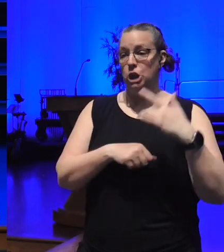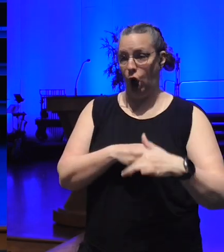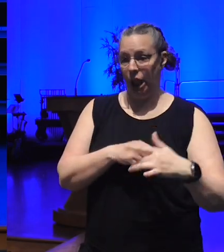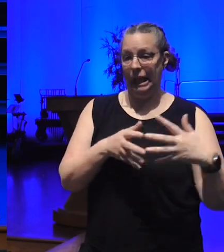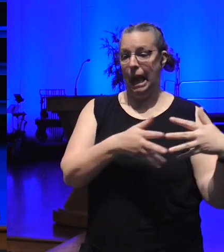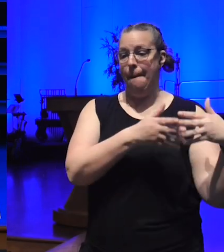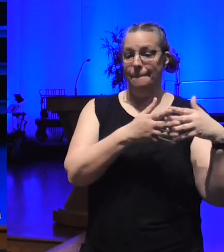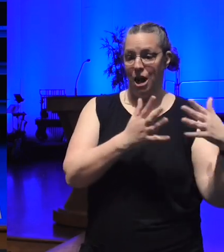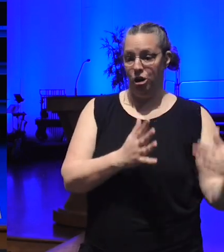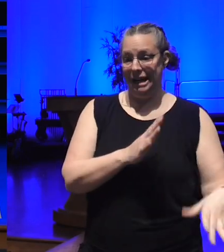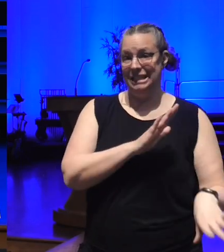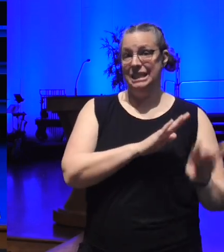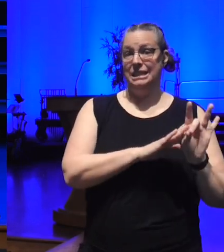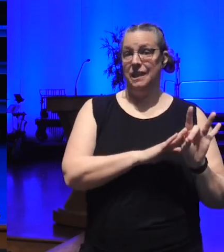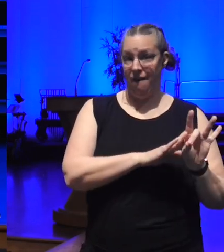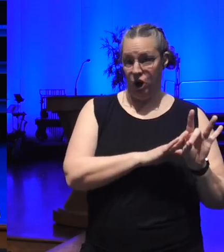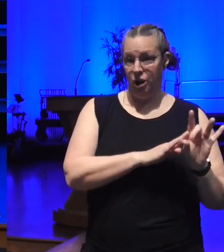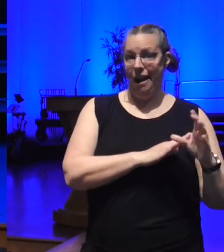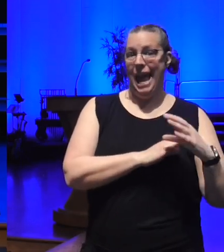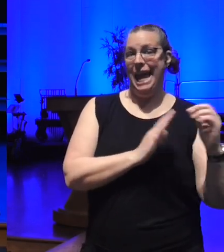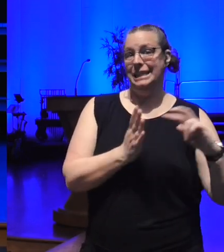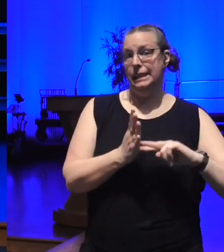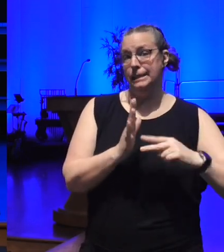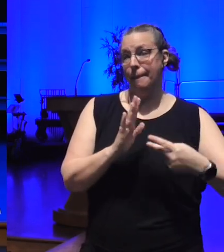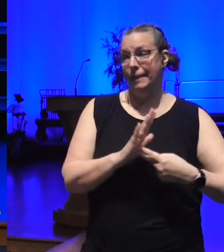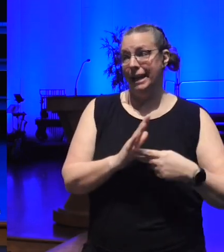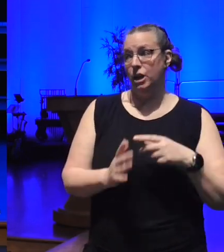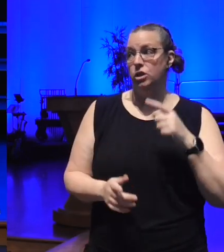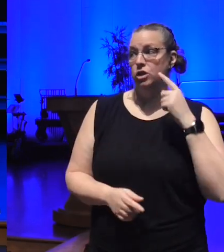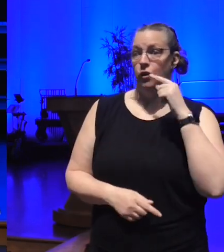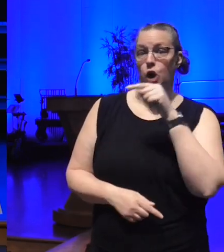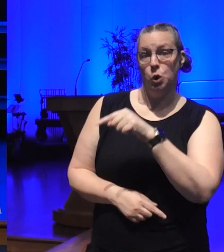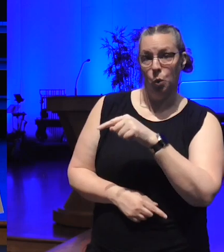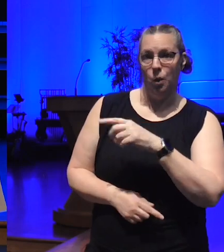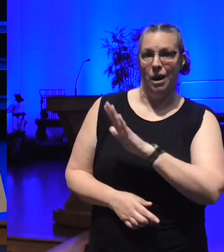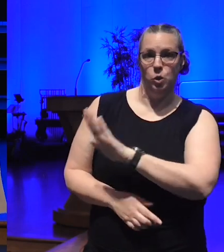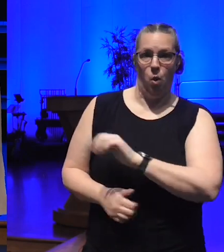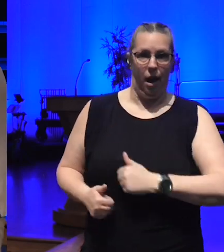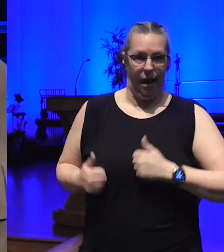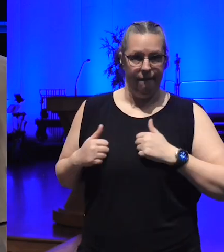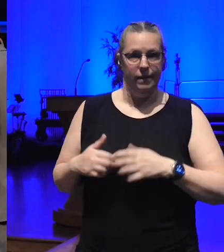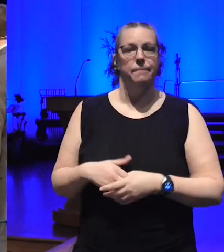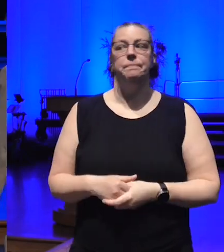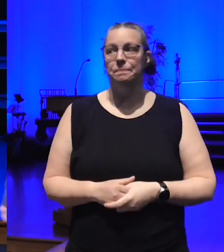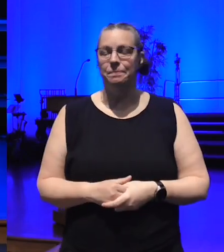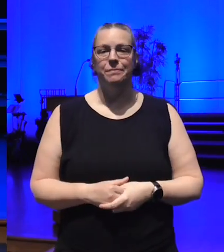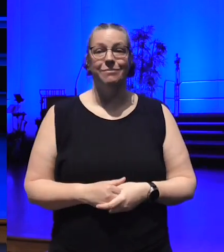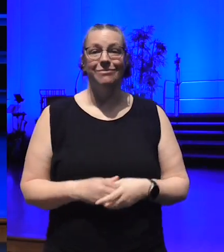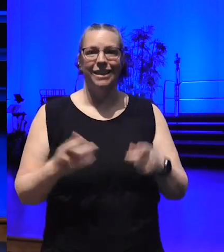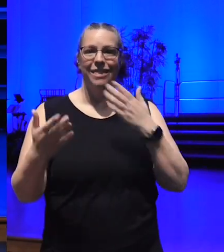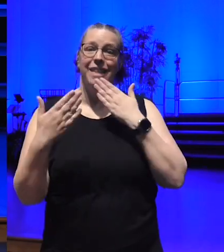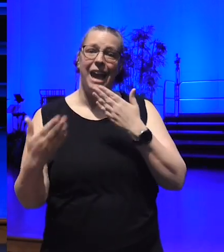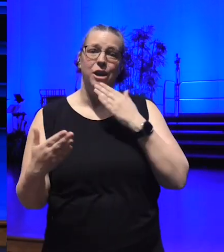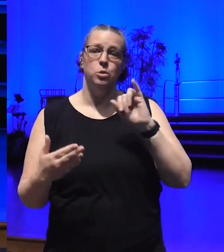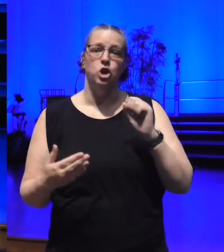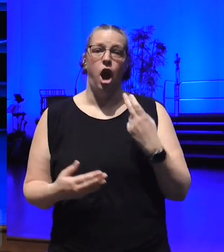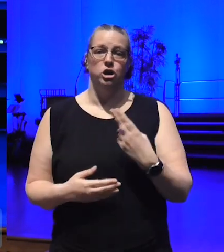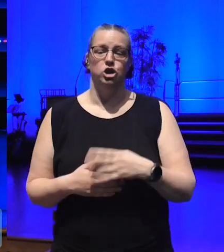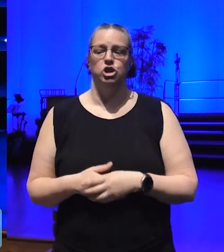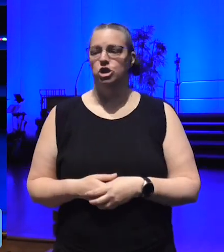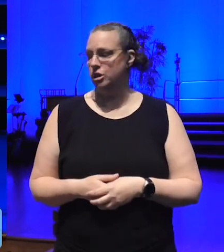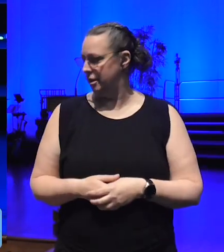Americans discovered and its meaning to you and in your life right thank you Josh and thank you all